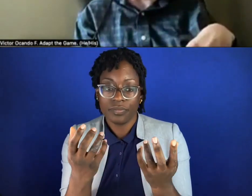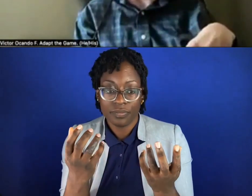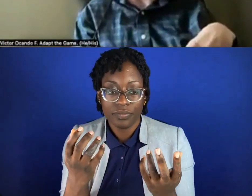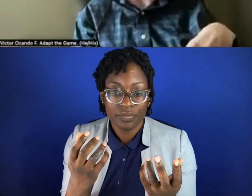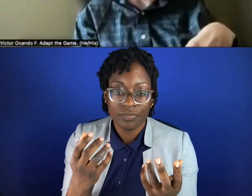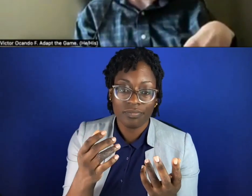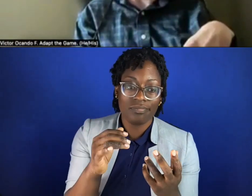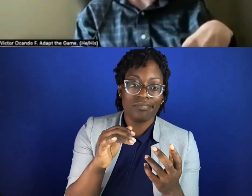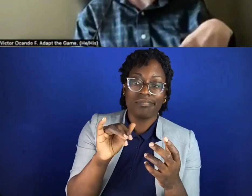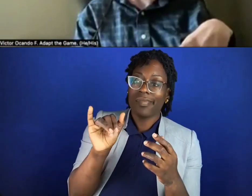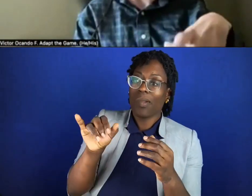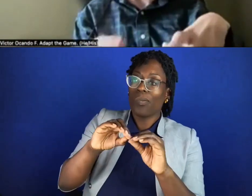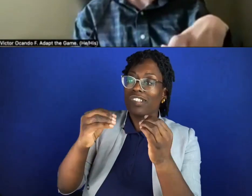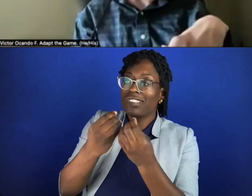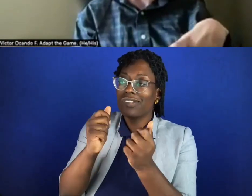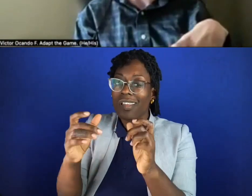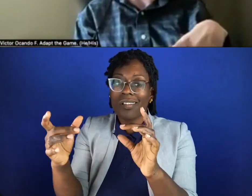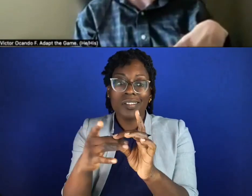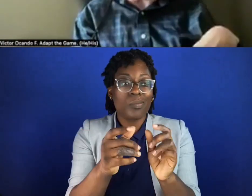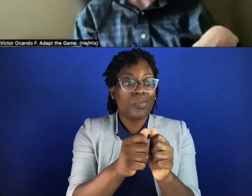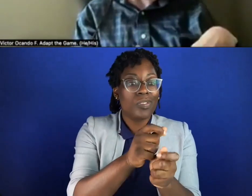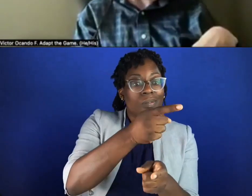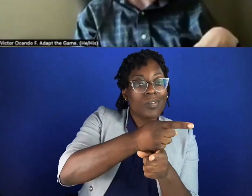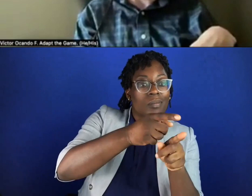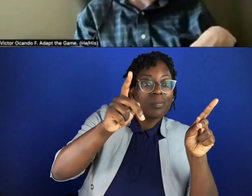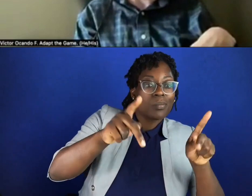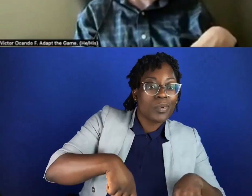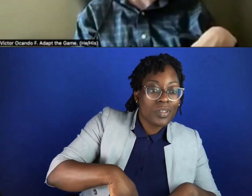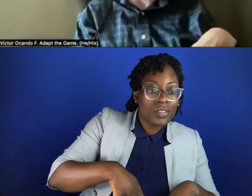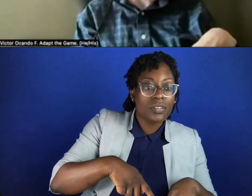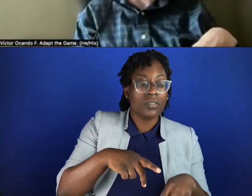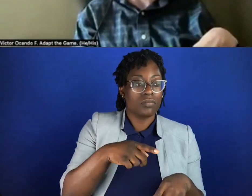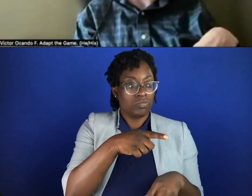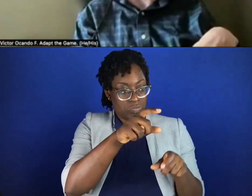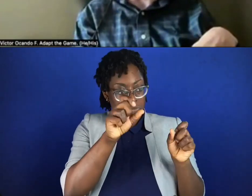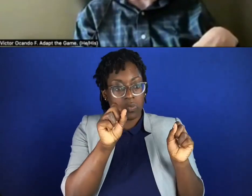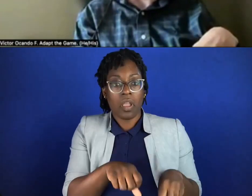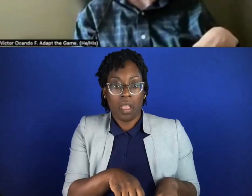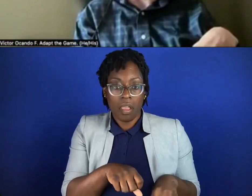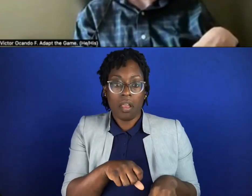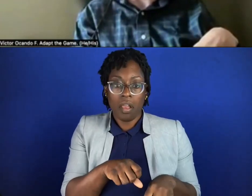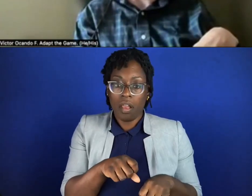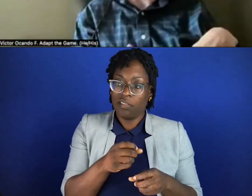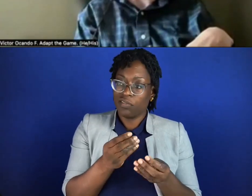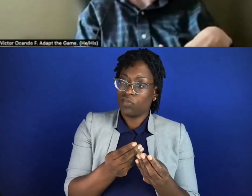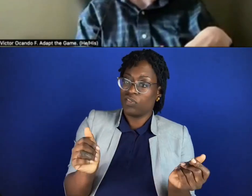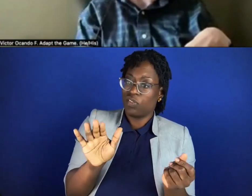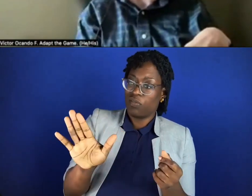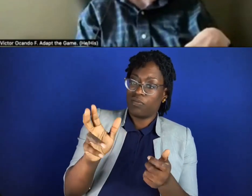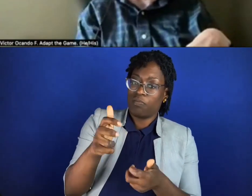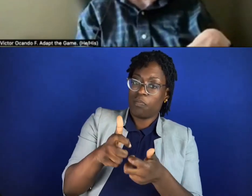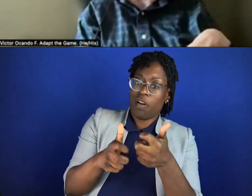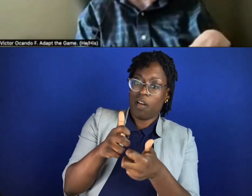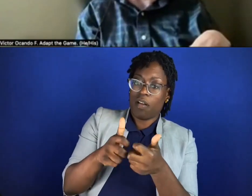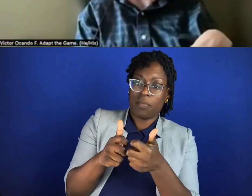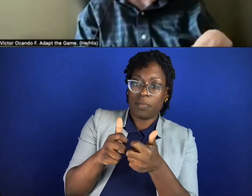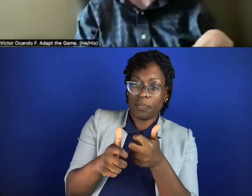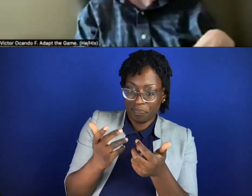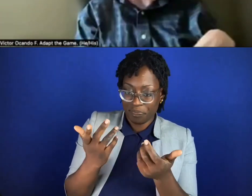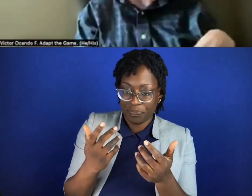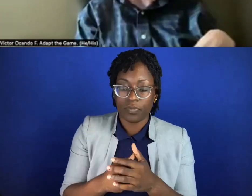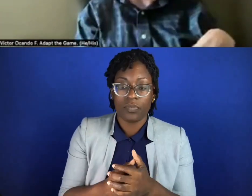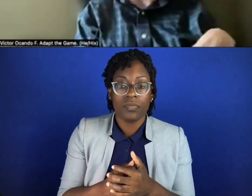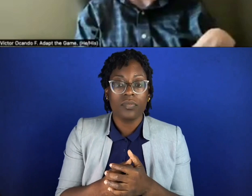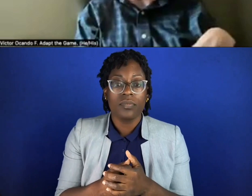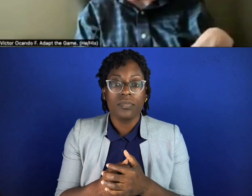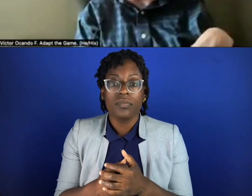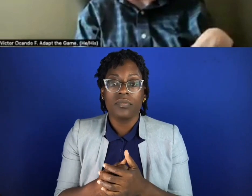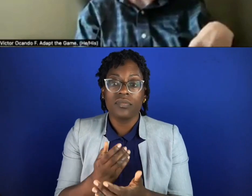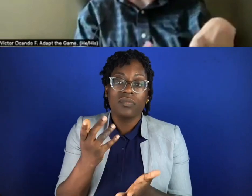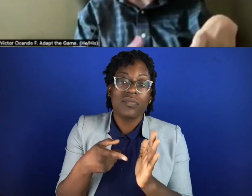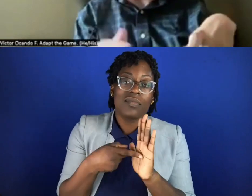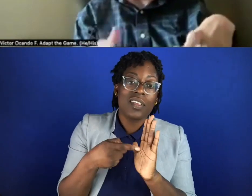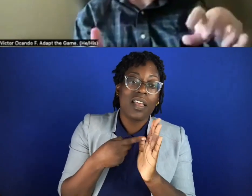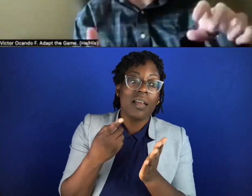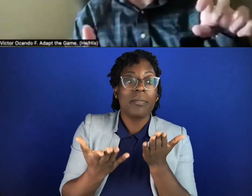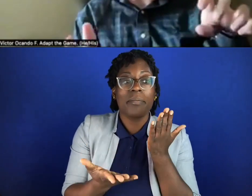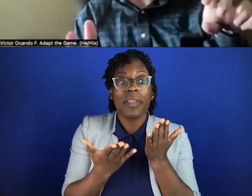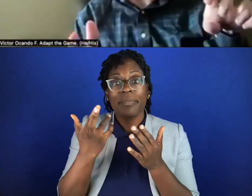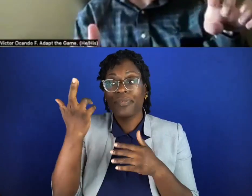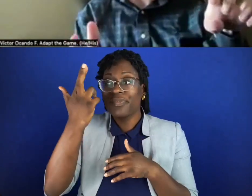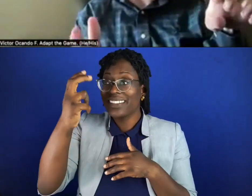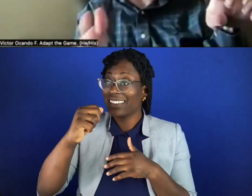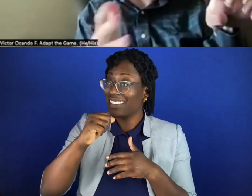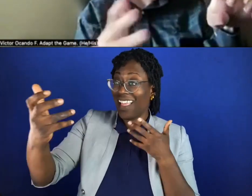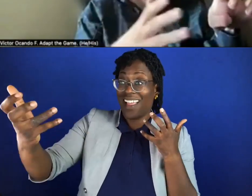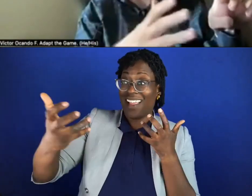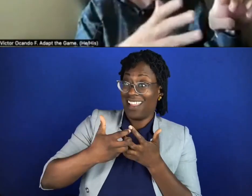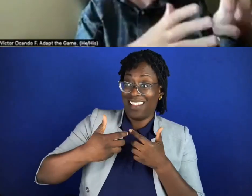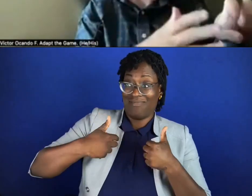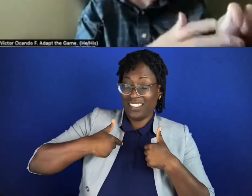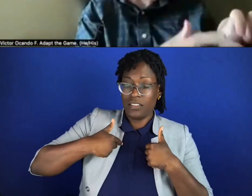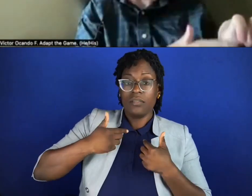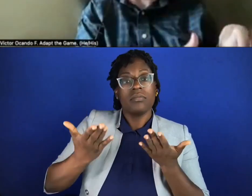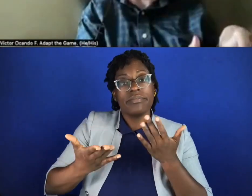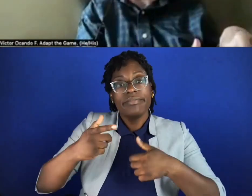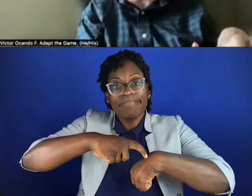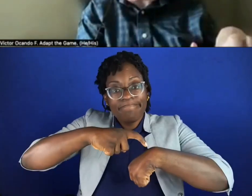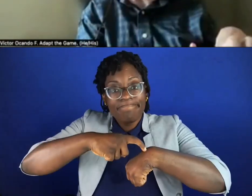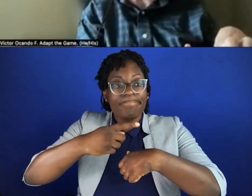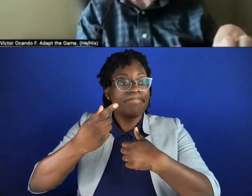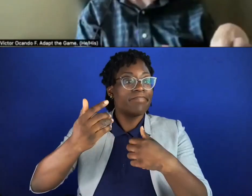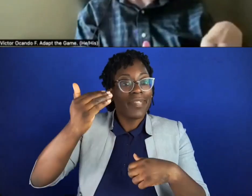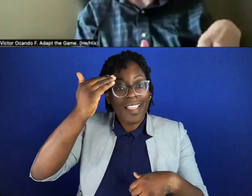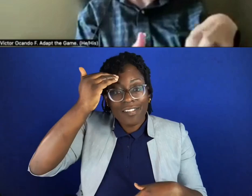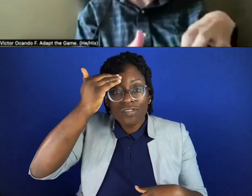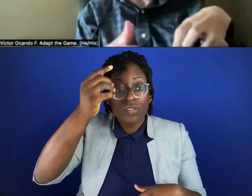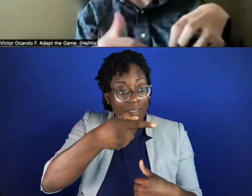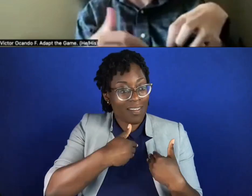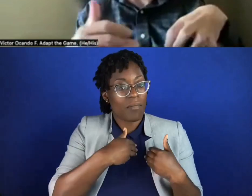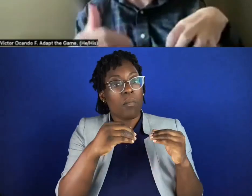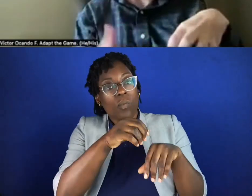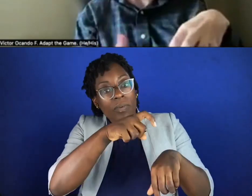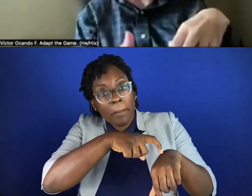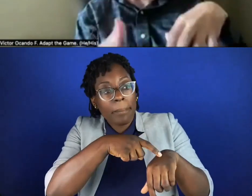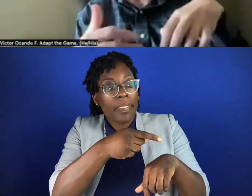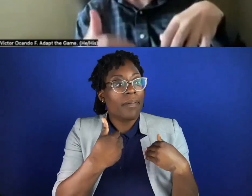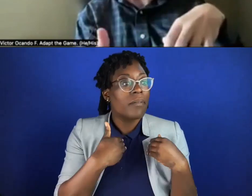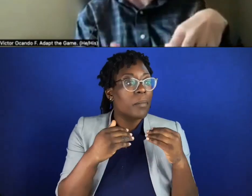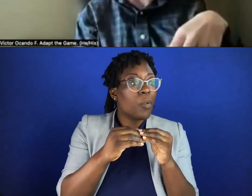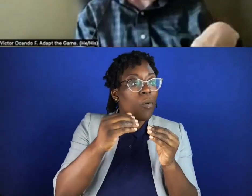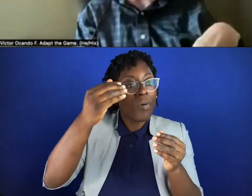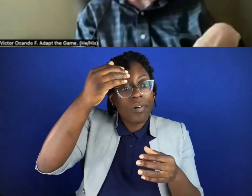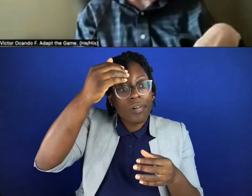to the right person who is able to serve the need because of more time or more knowledge